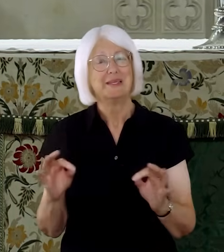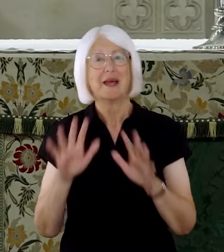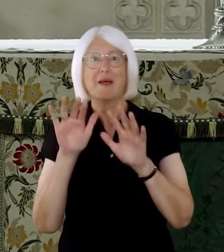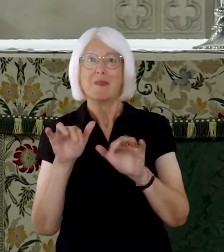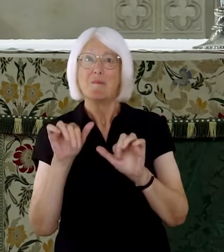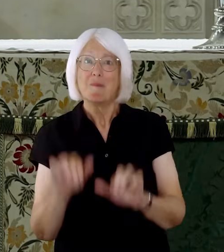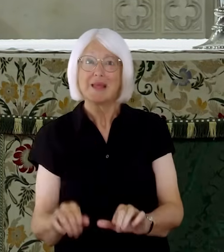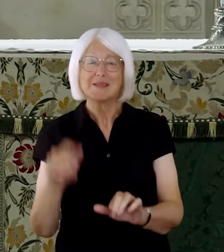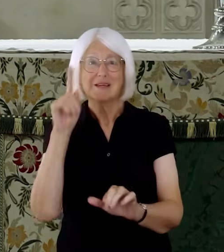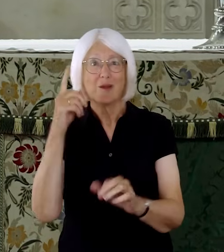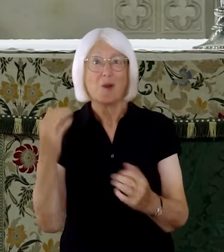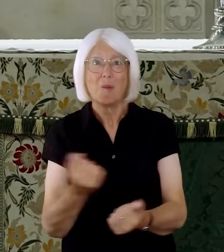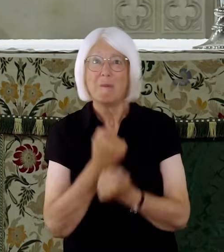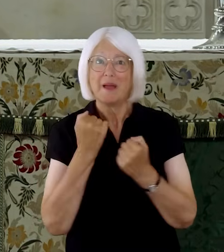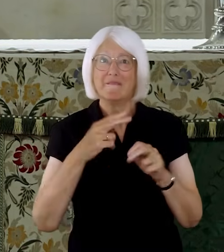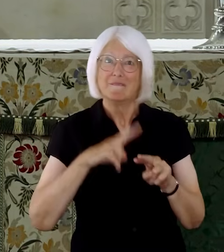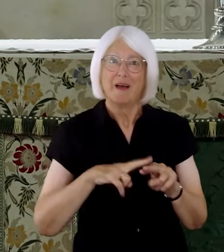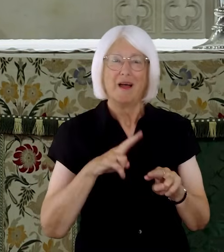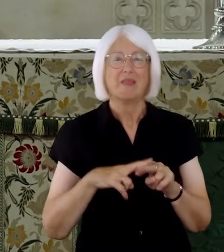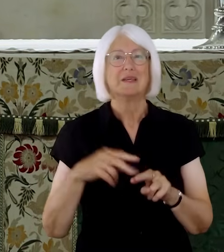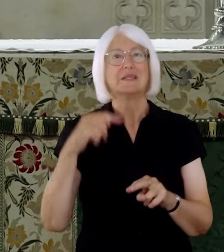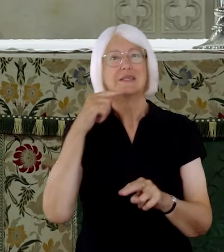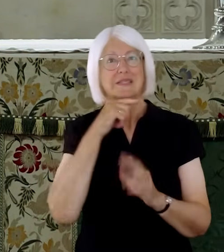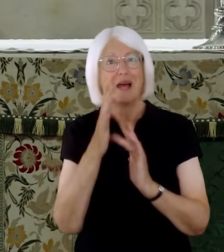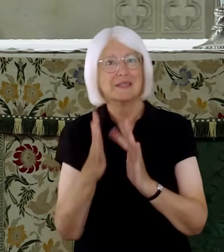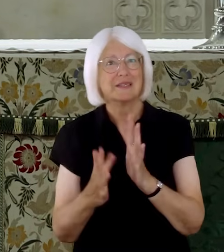and the blessing of God almighty, the Father, the Son